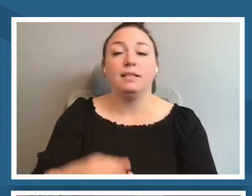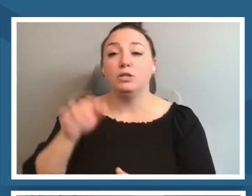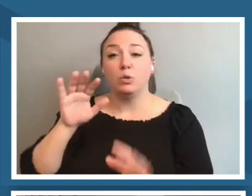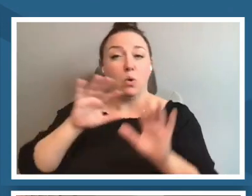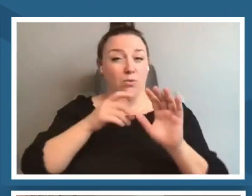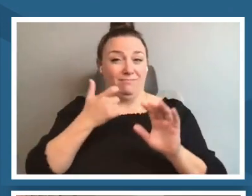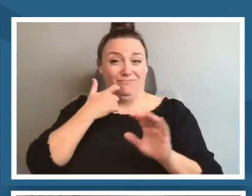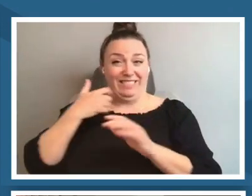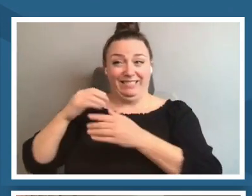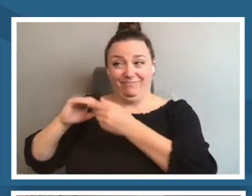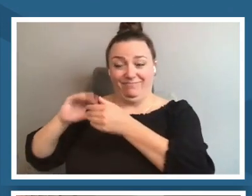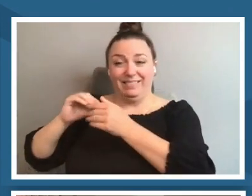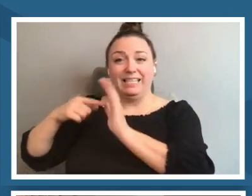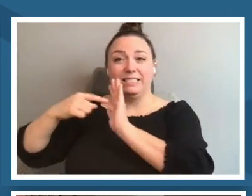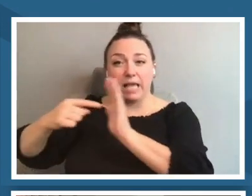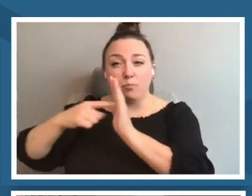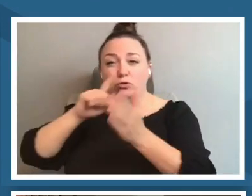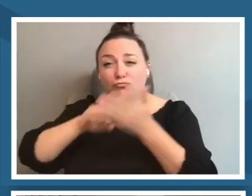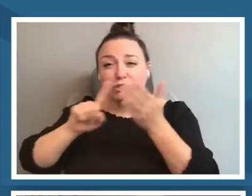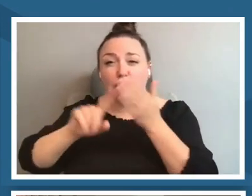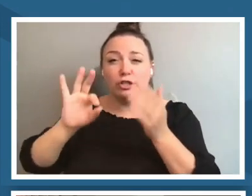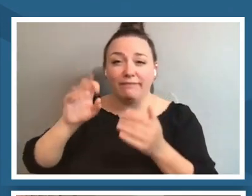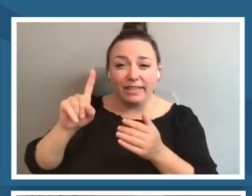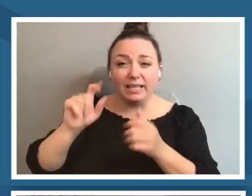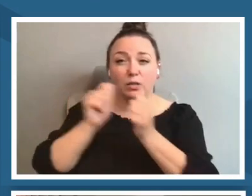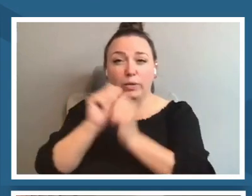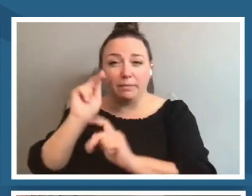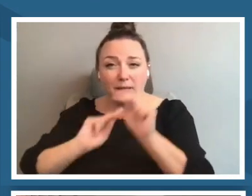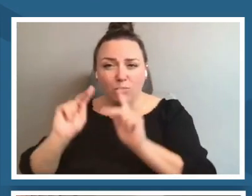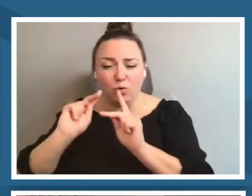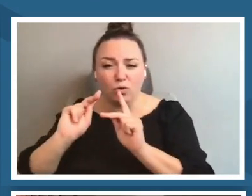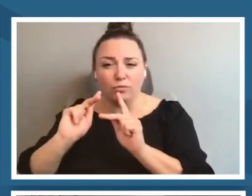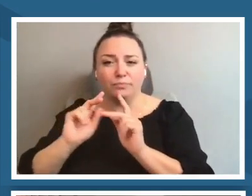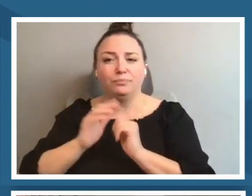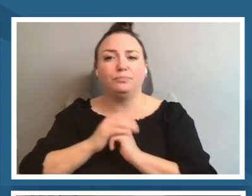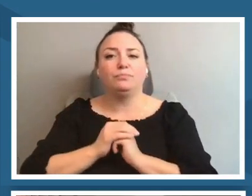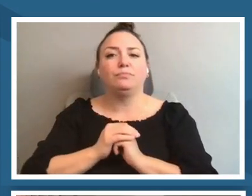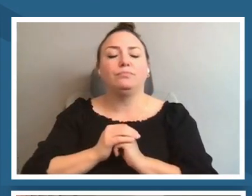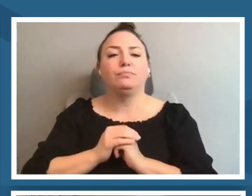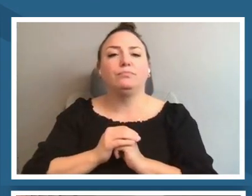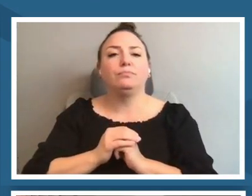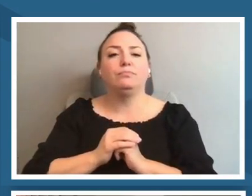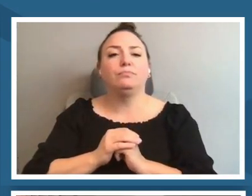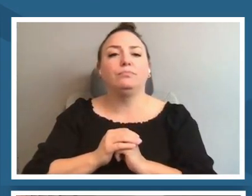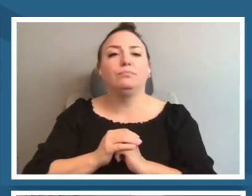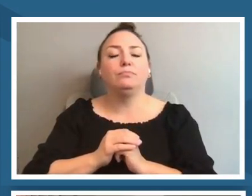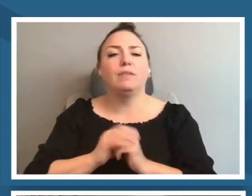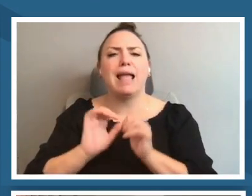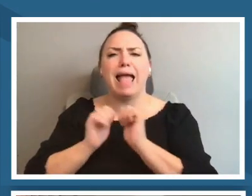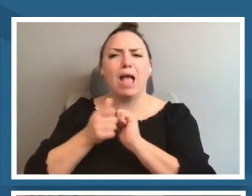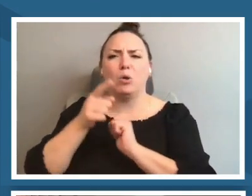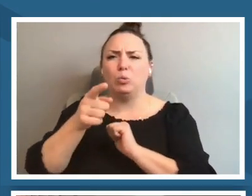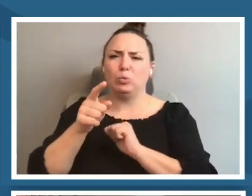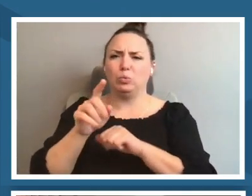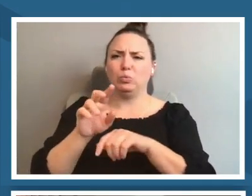and with people how do you do this sort of project